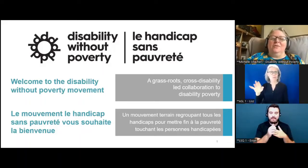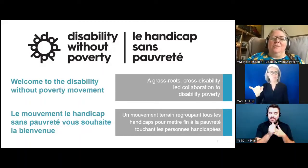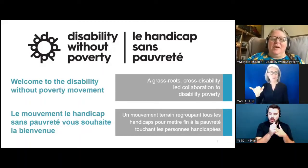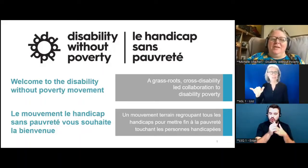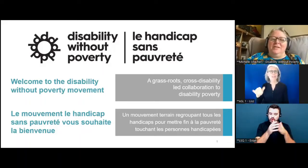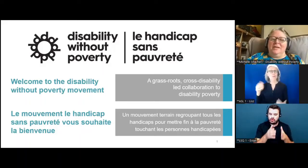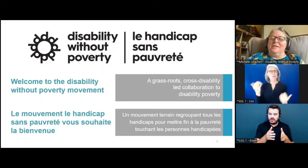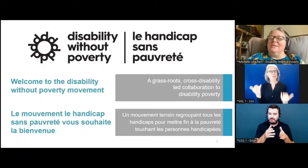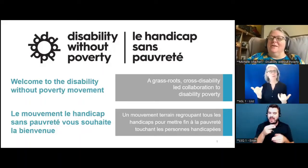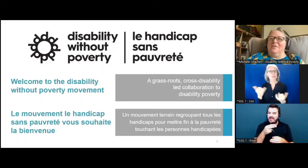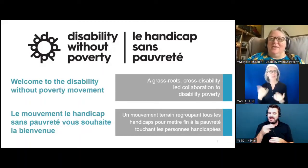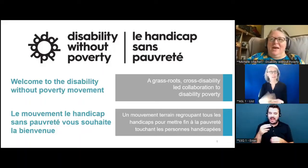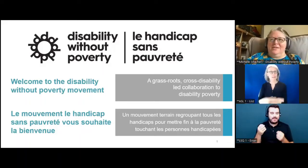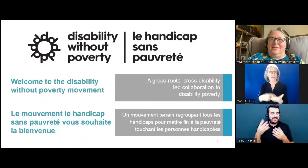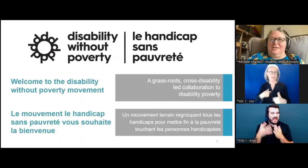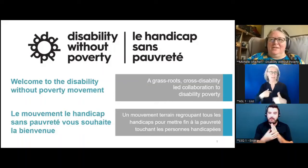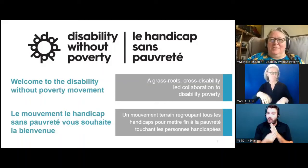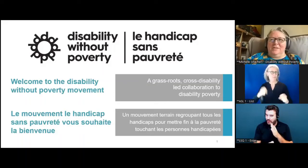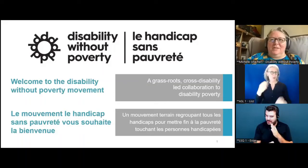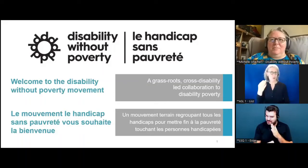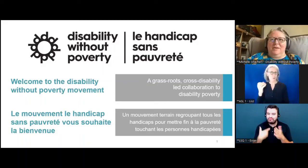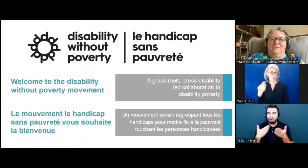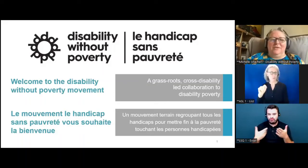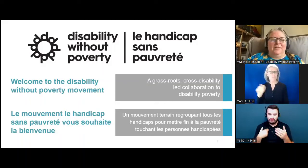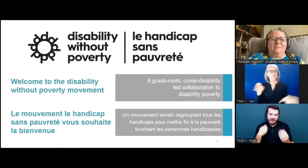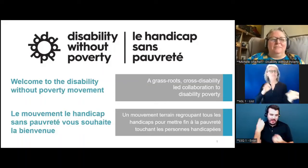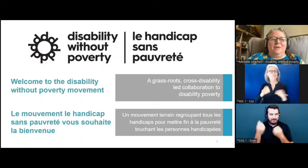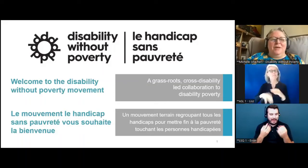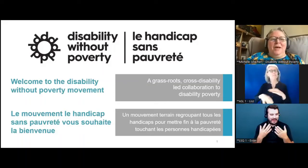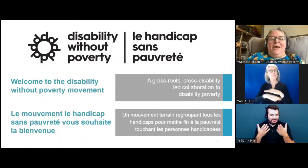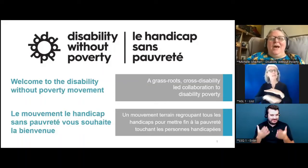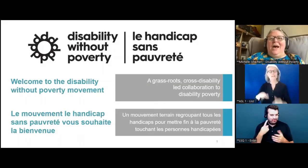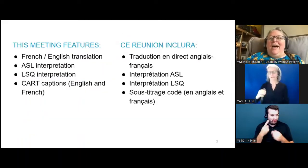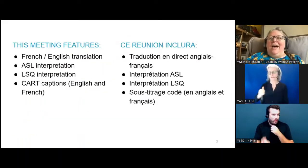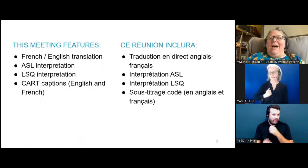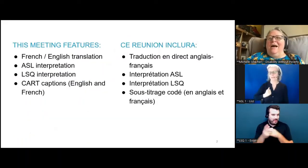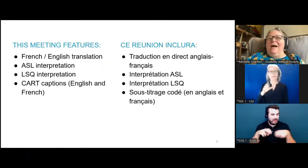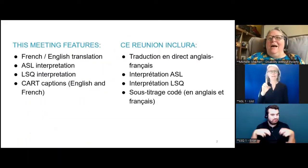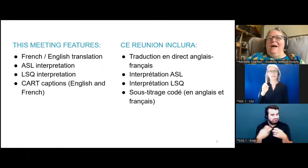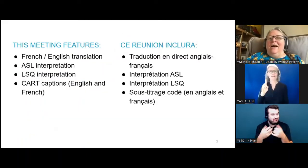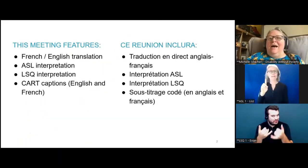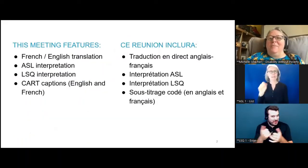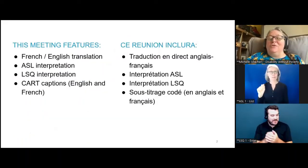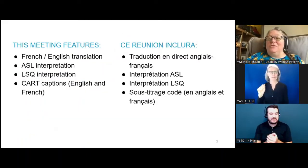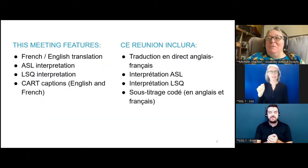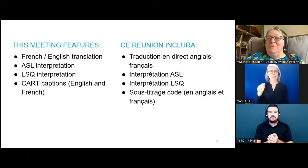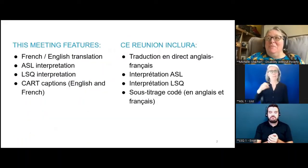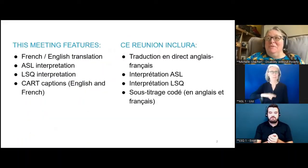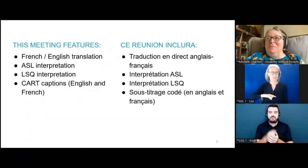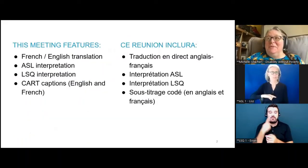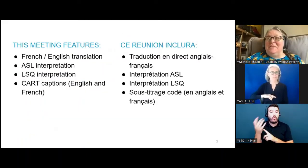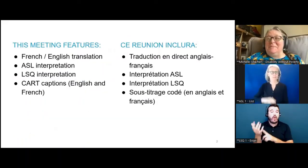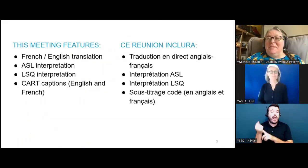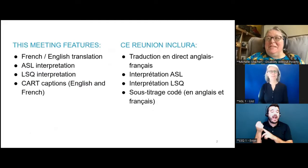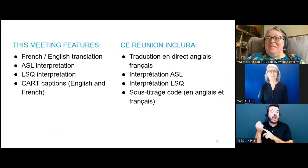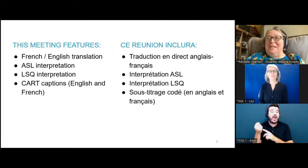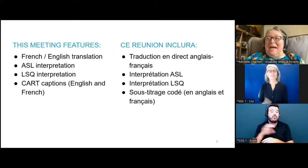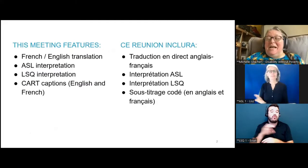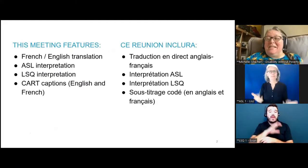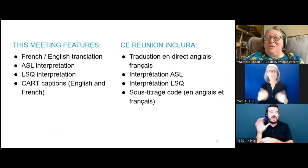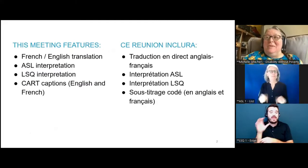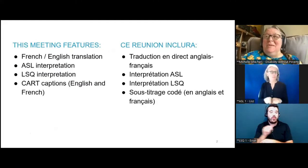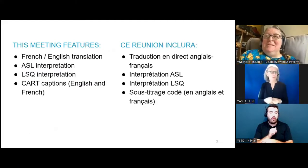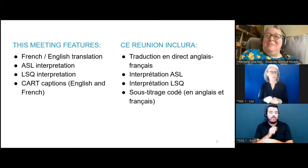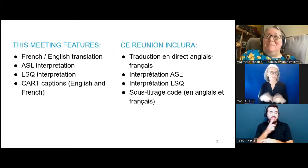THE BASICS OF THE CANADA DISABILITY BENEFIT. I'M ALSO A WOMEN WITH DISABILITIES AND LIMITED